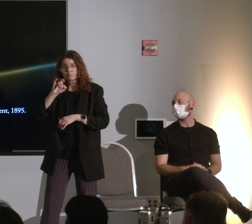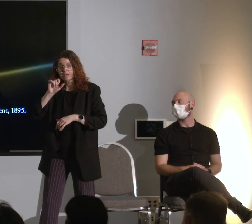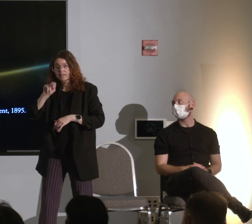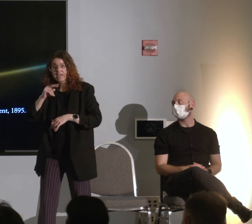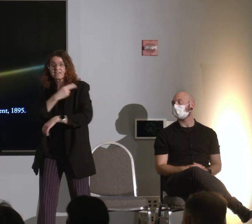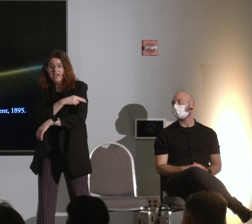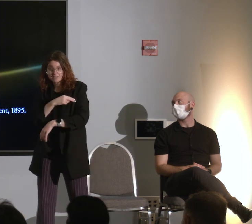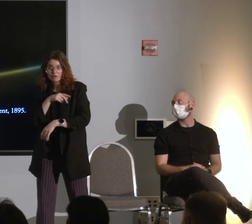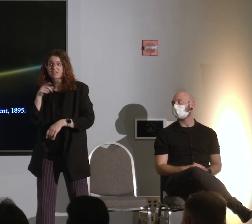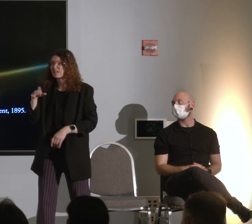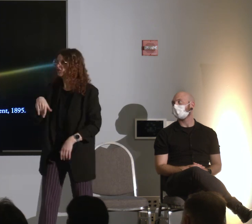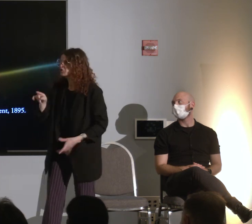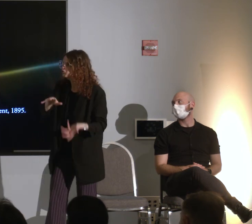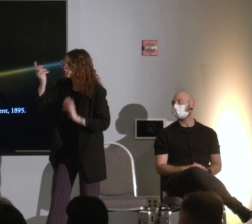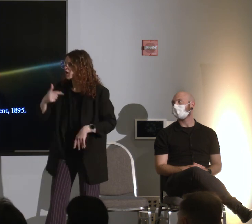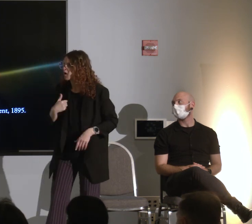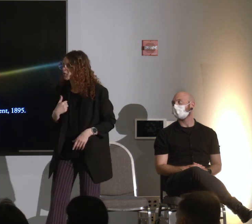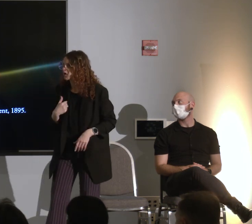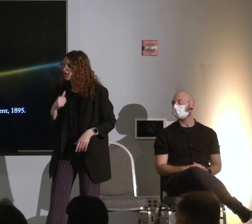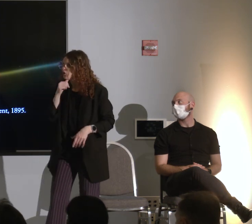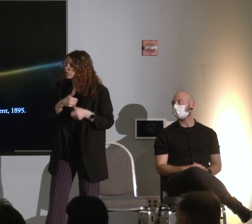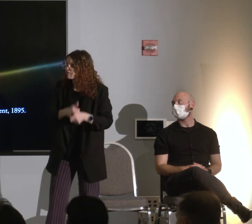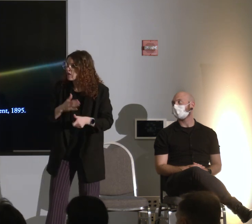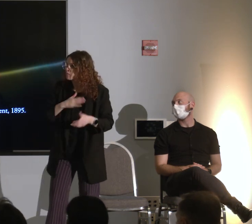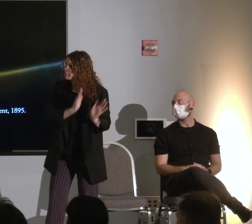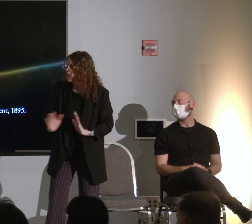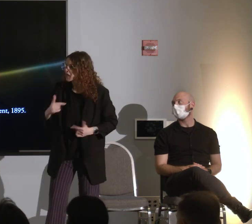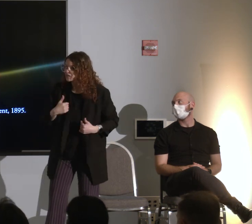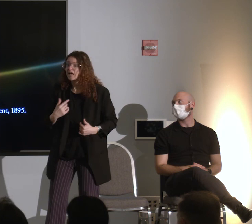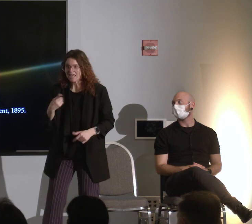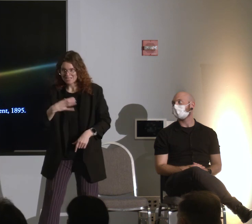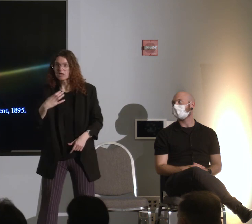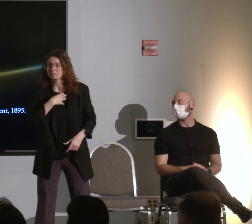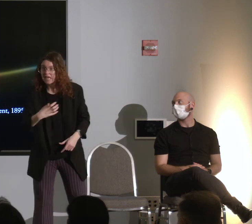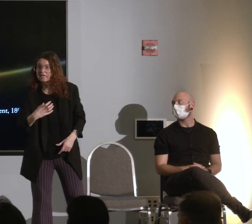They screwed it up, and he didn't do it the way he wanted it. And he complained about it a lot, even after